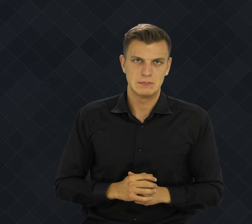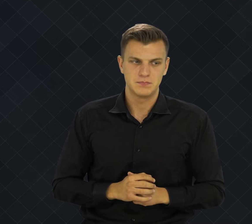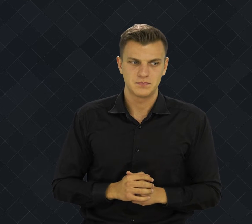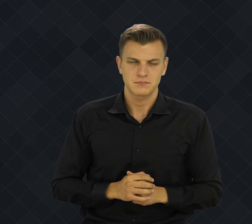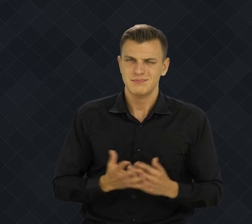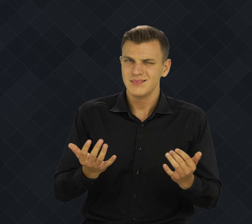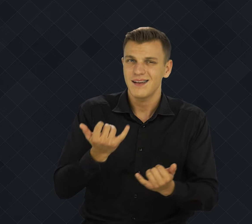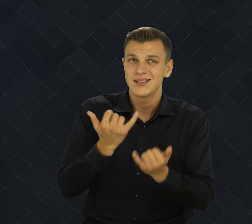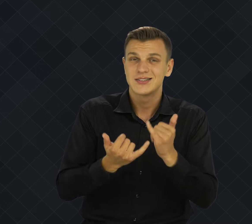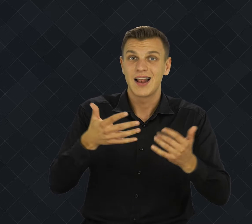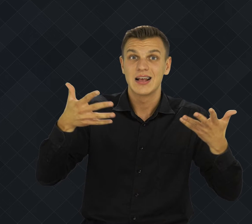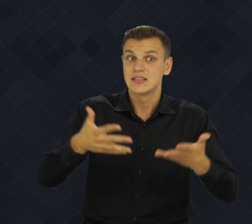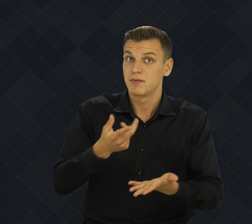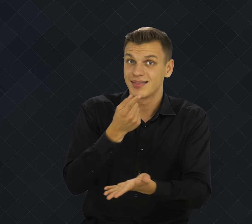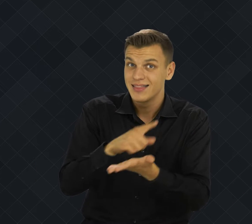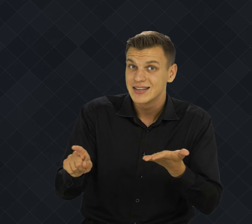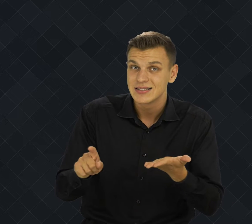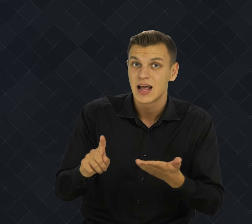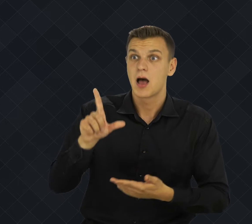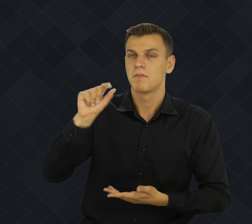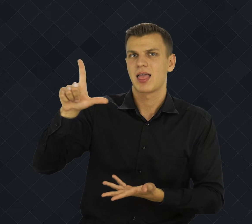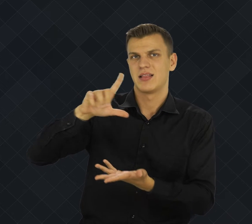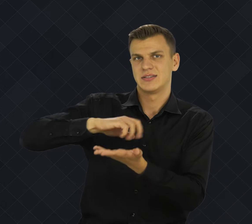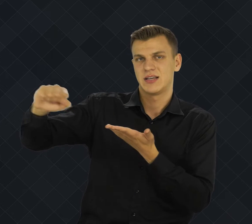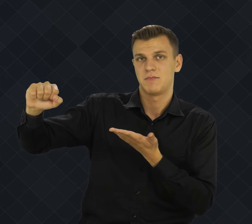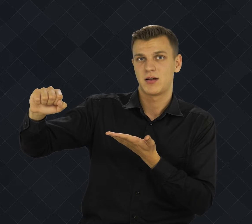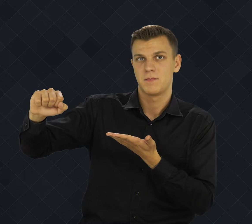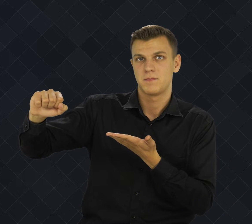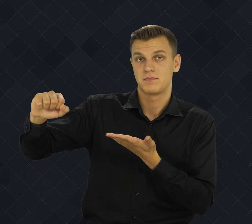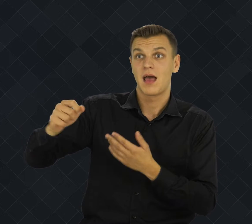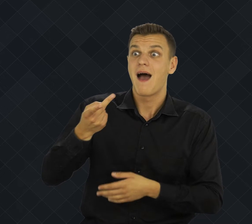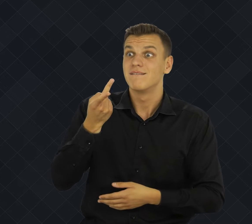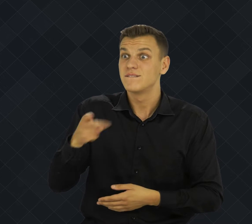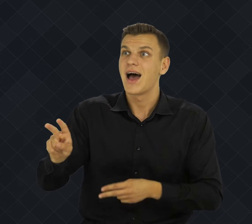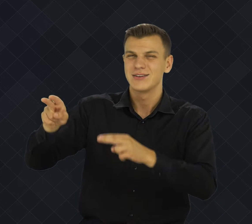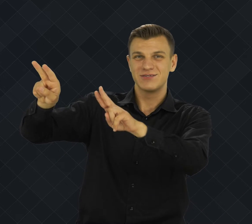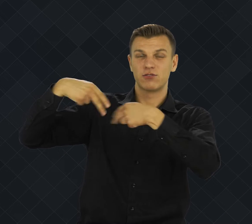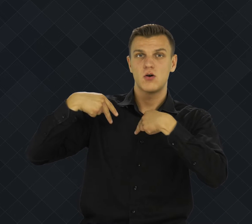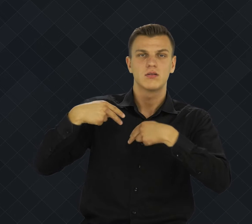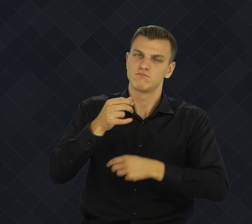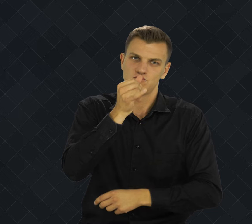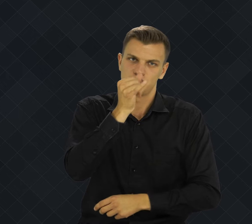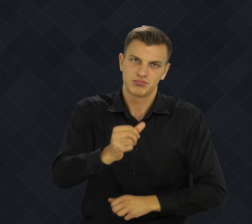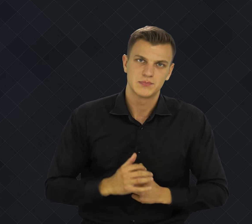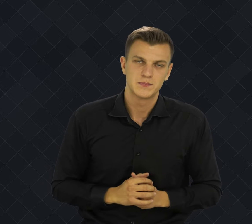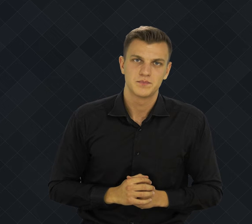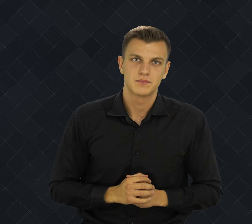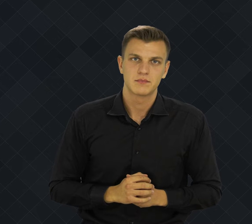If he does not pass it, privileges are revoked. To obtain them,